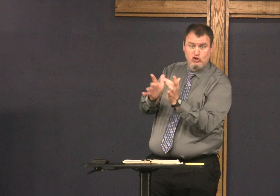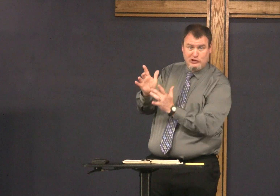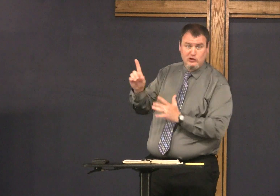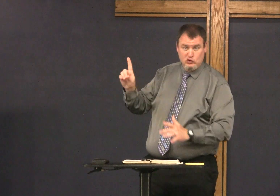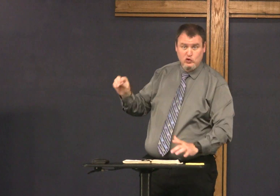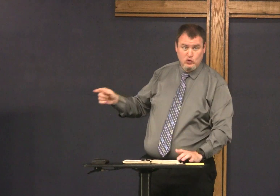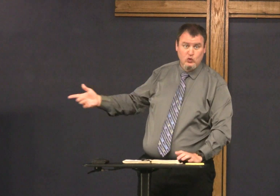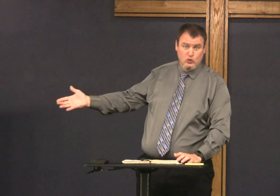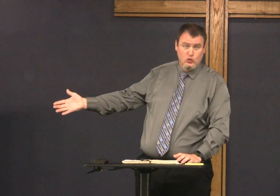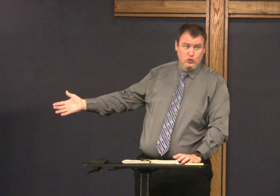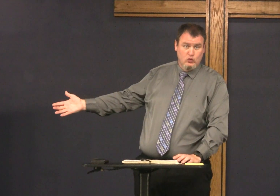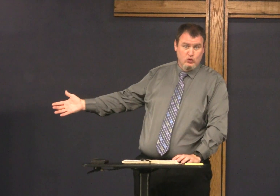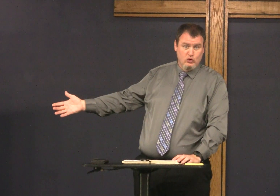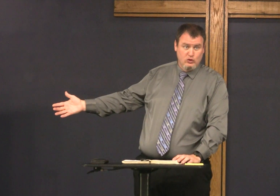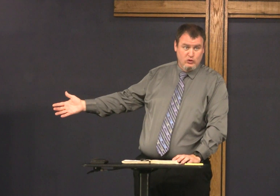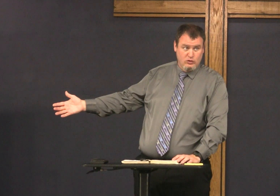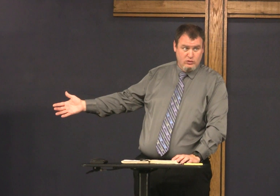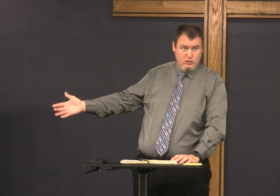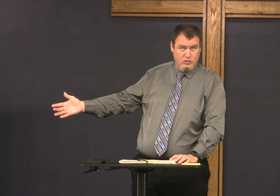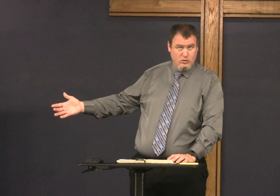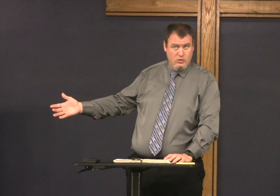they have seen Jesus miracles they have seen what he can do